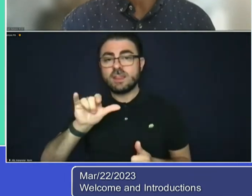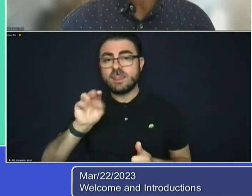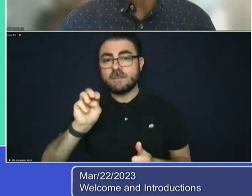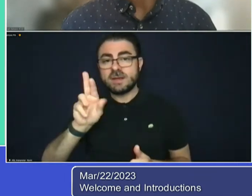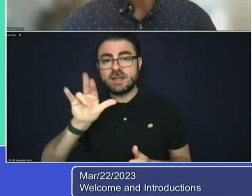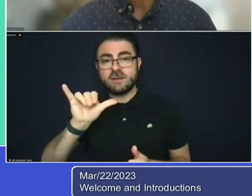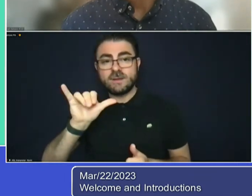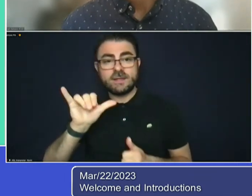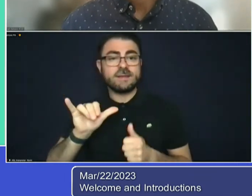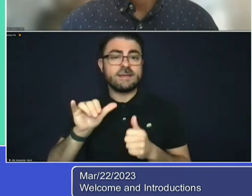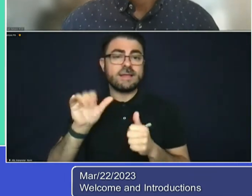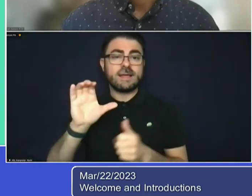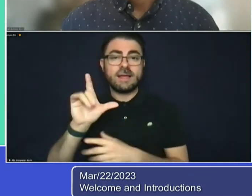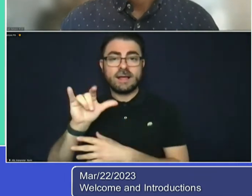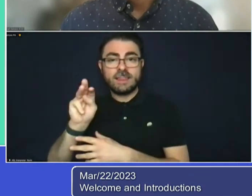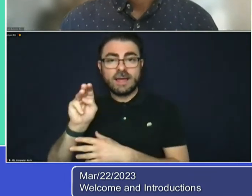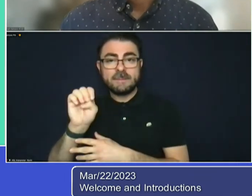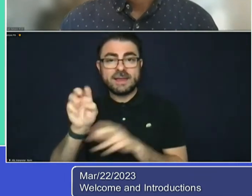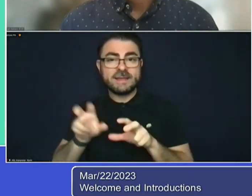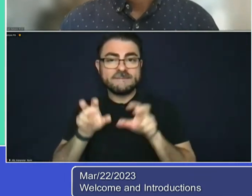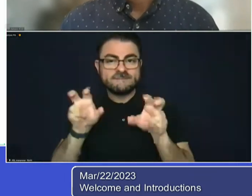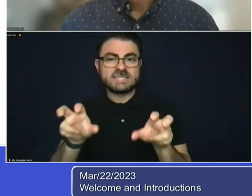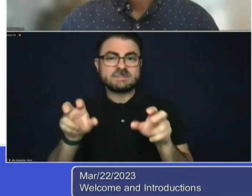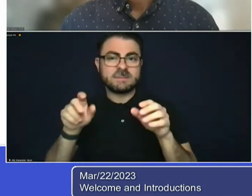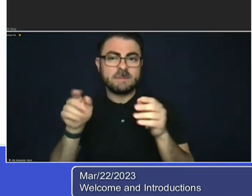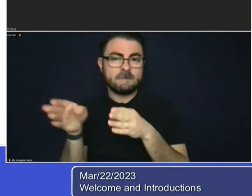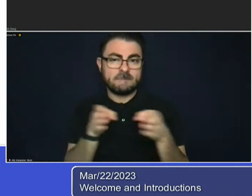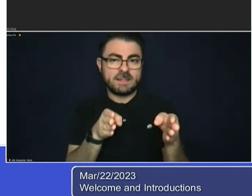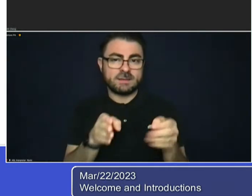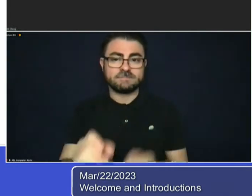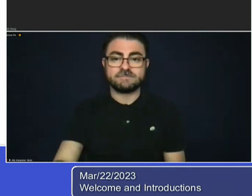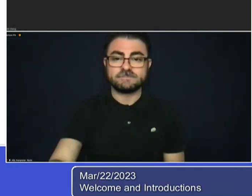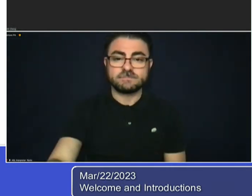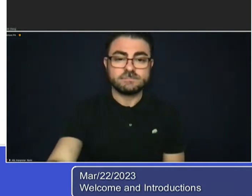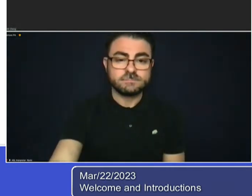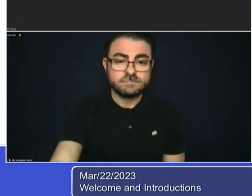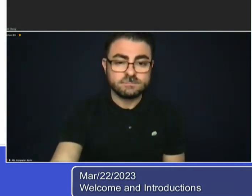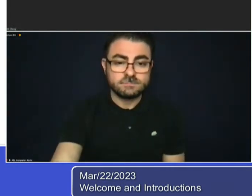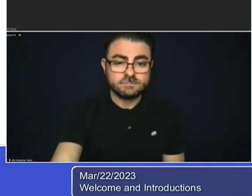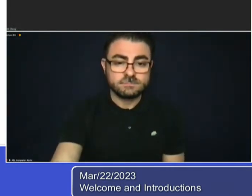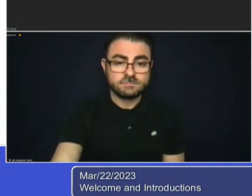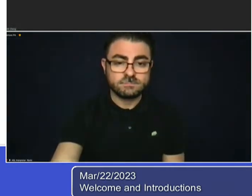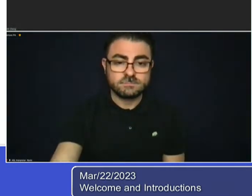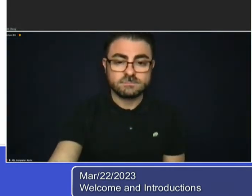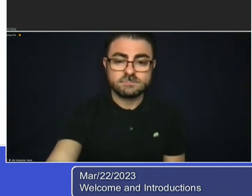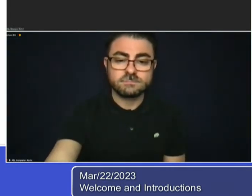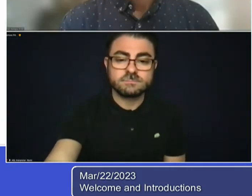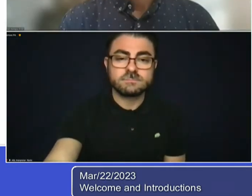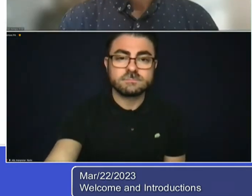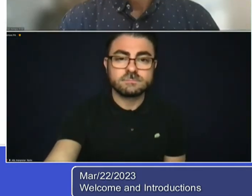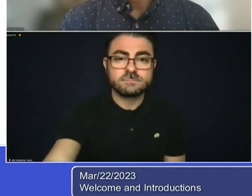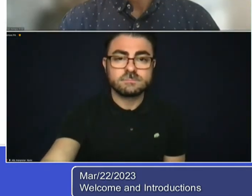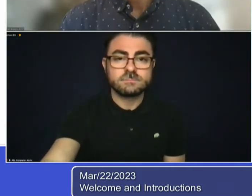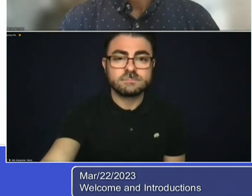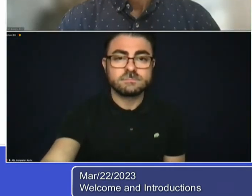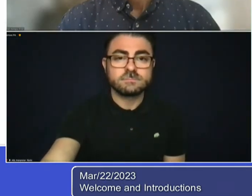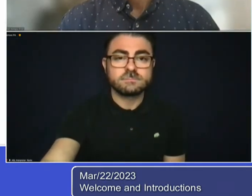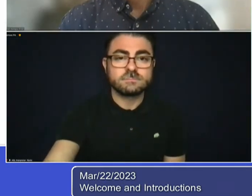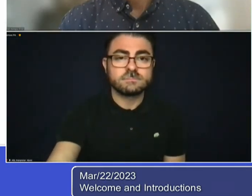THE PORTLAND CLEAN ENERGY FUND.